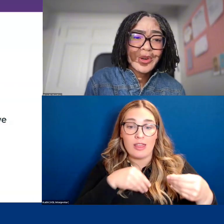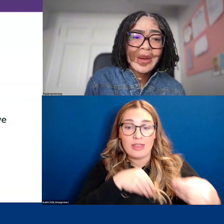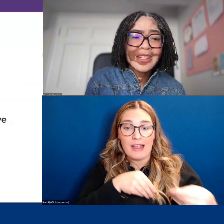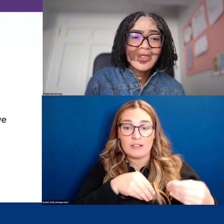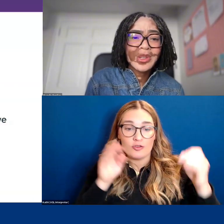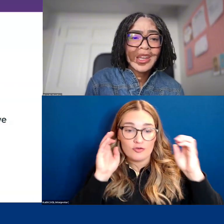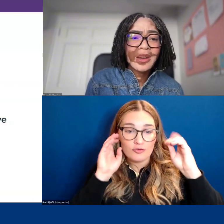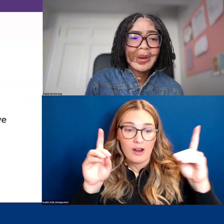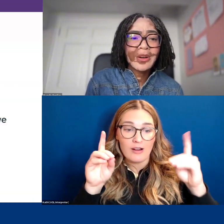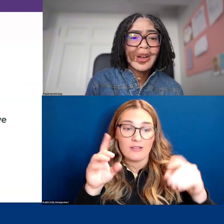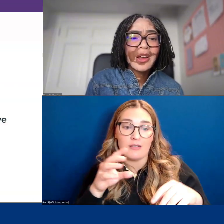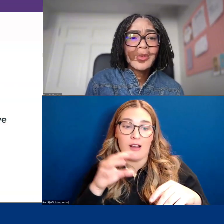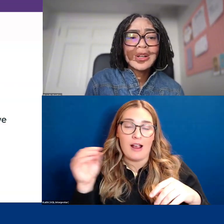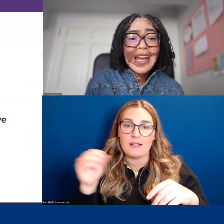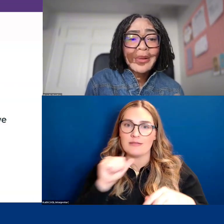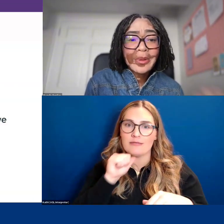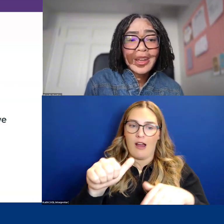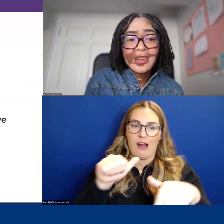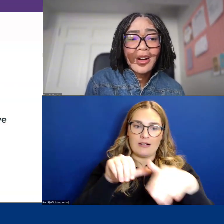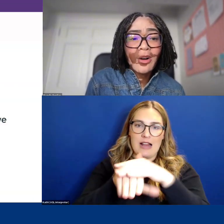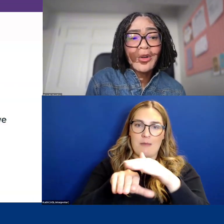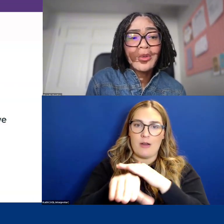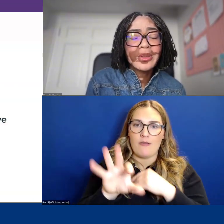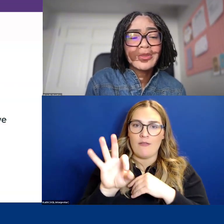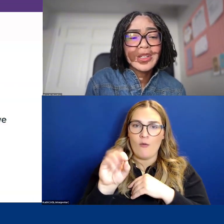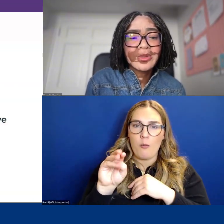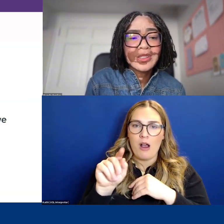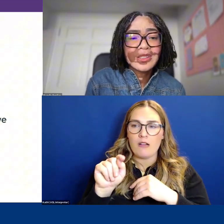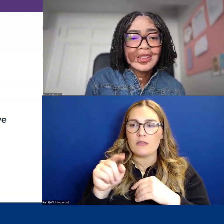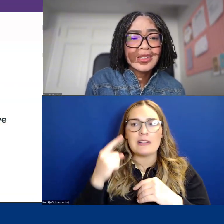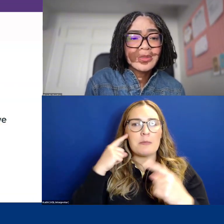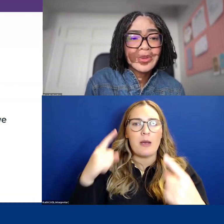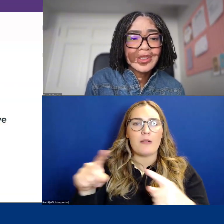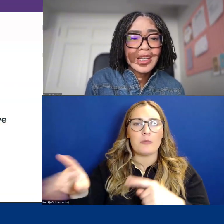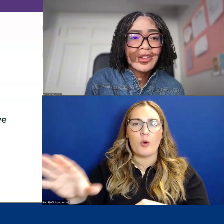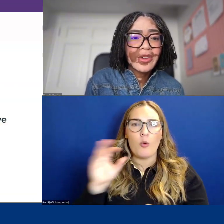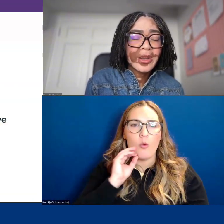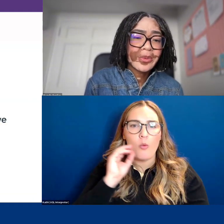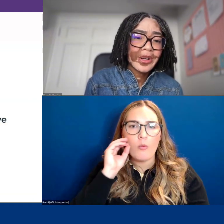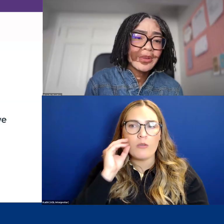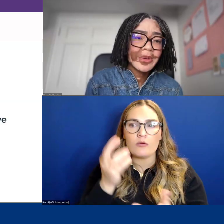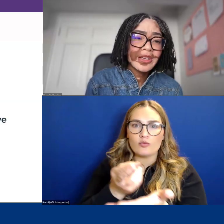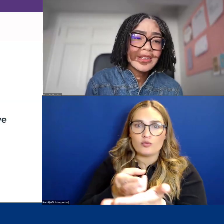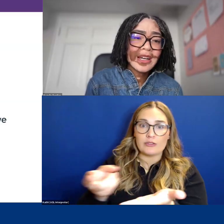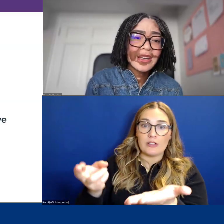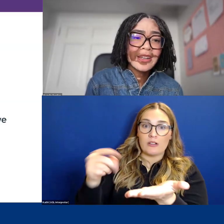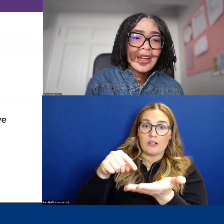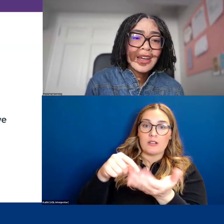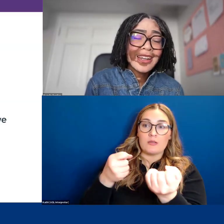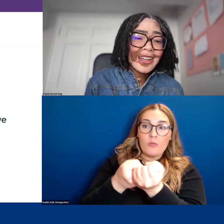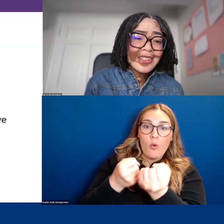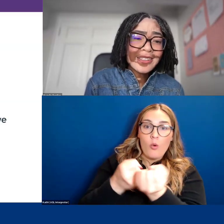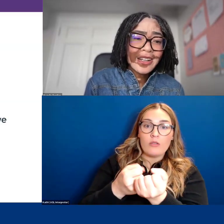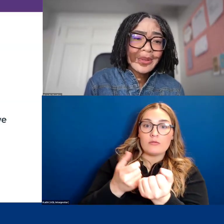format. So thinking about what's happening in the home and the resources and supports that are available in a community setting, not necessarily